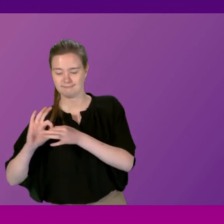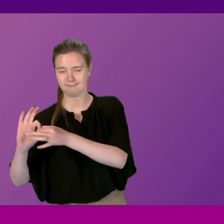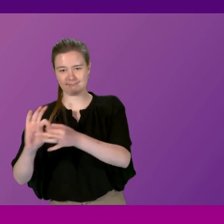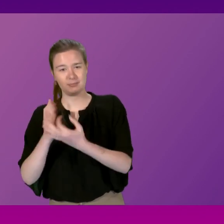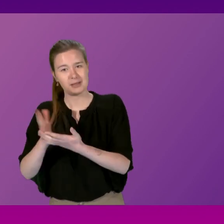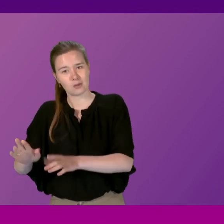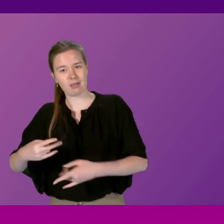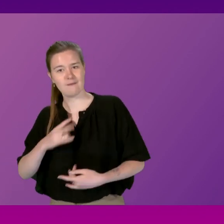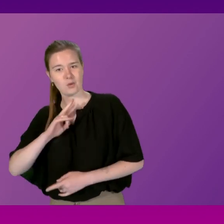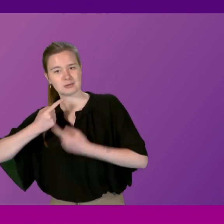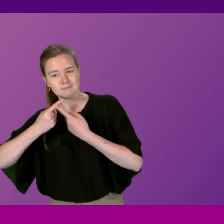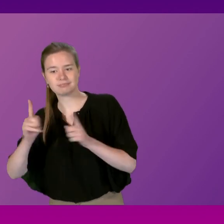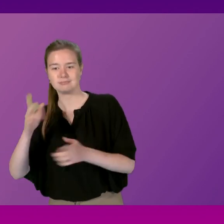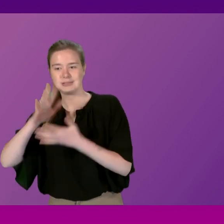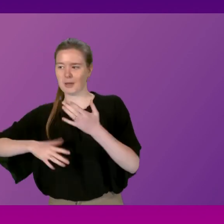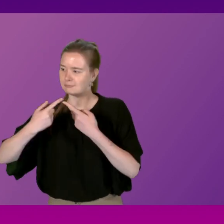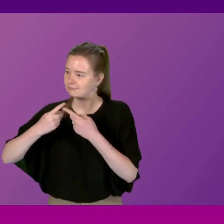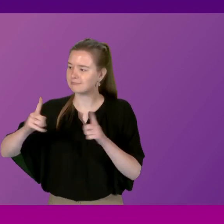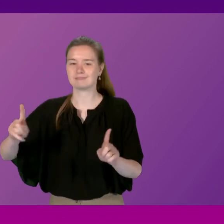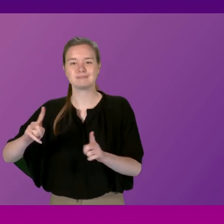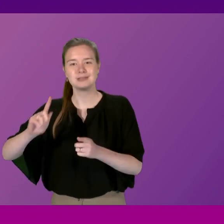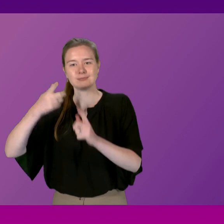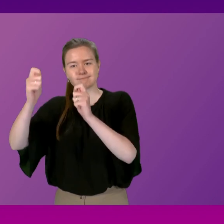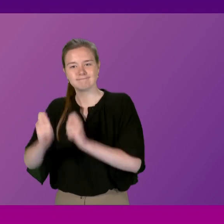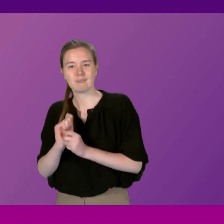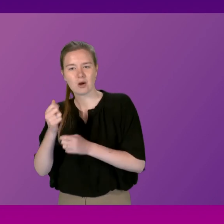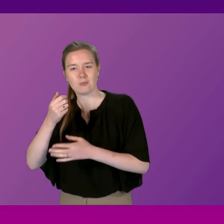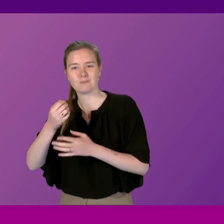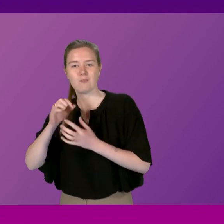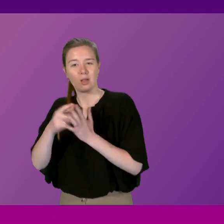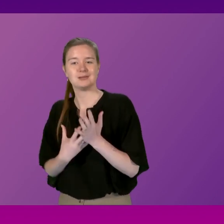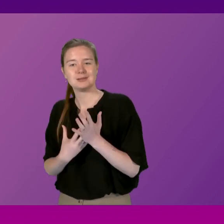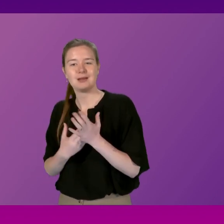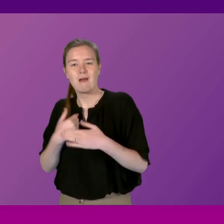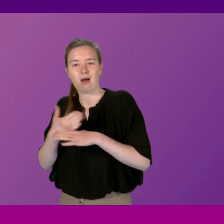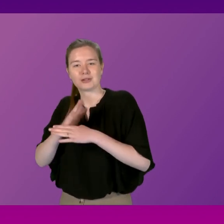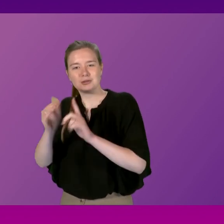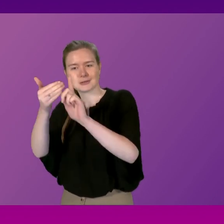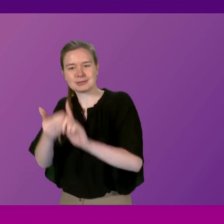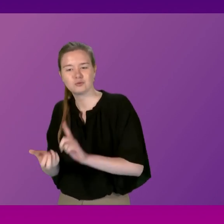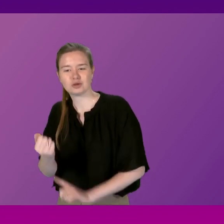their voices and experiences help to shape our policy and the actions that we take to meet our ambitions.